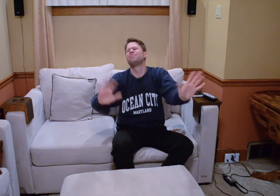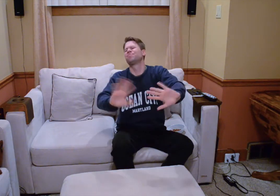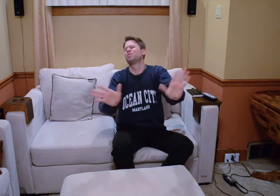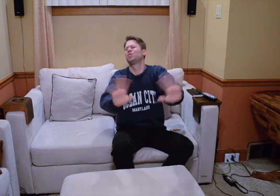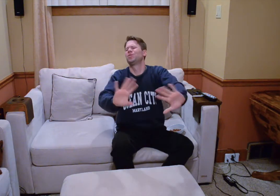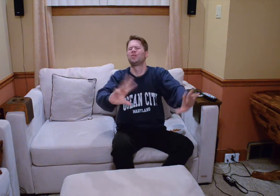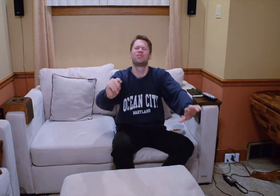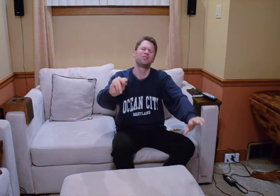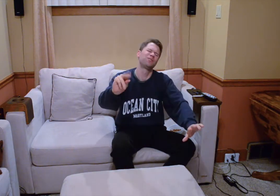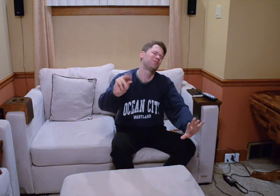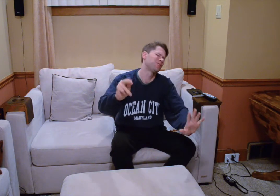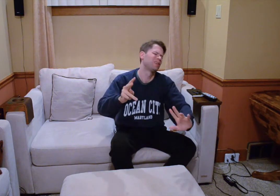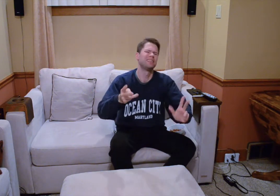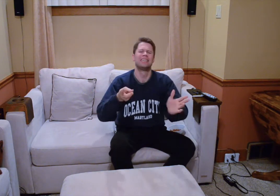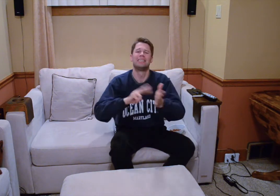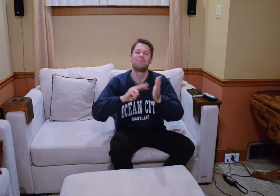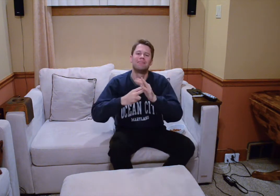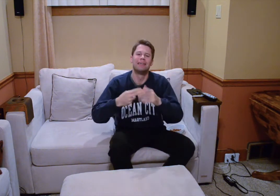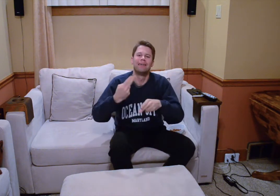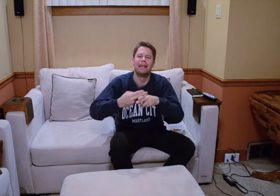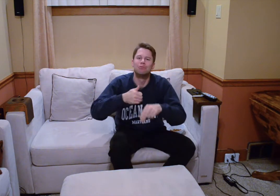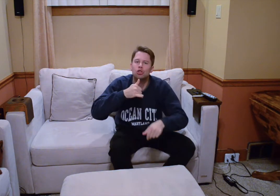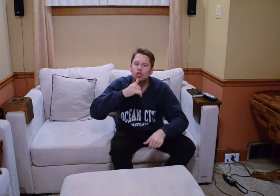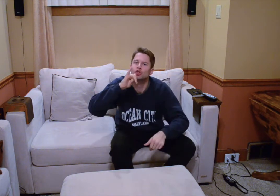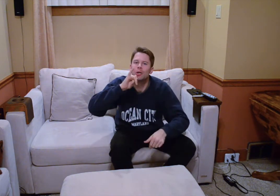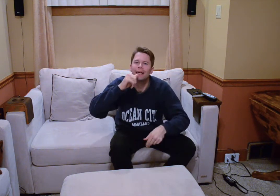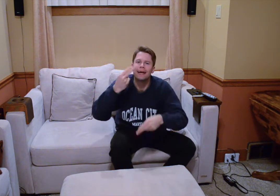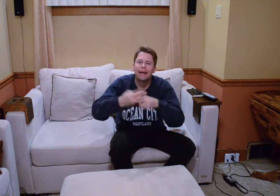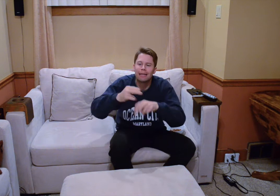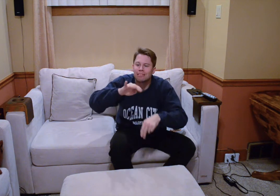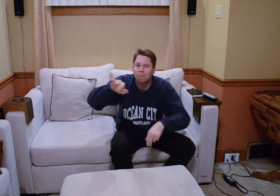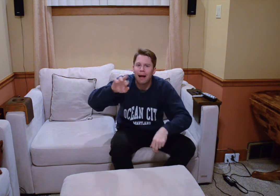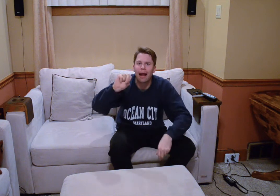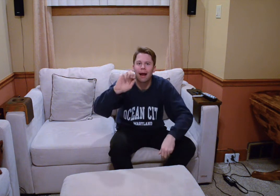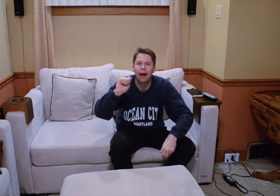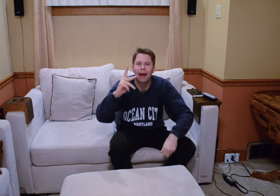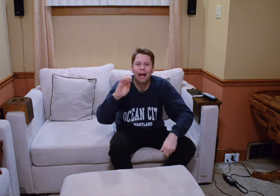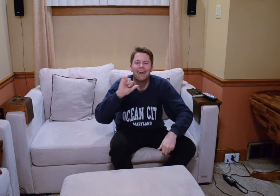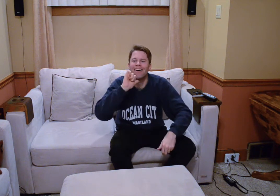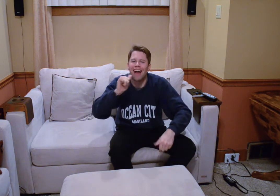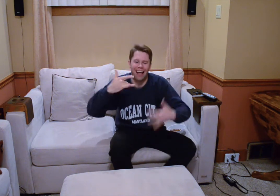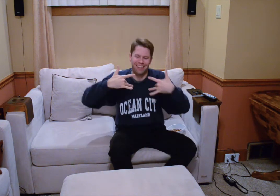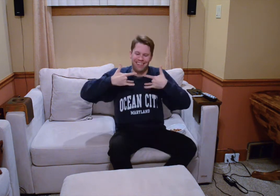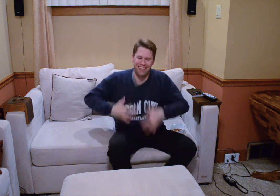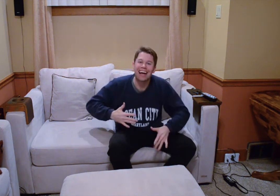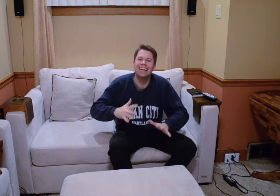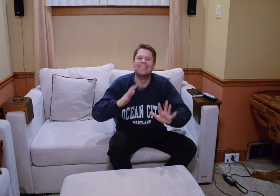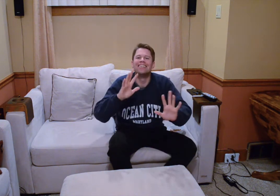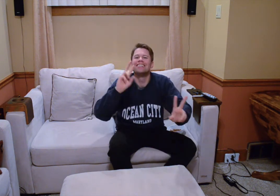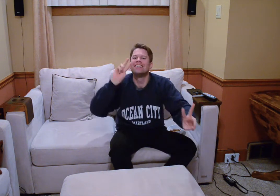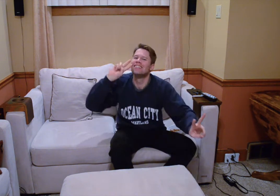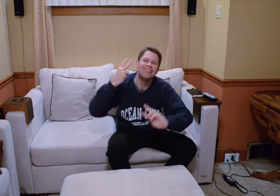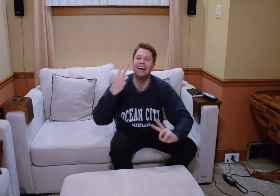NO NO NO NO NO! I MEAN THE NAME OF DRINK SPELLS N...A...K...E...D. NOT NAKED! MISUNDERSTAND